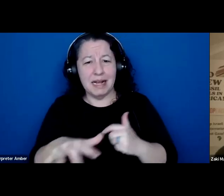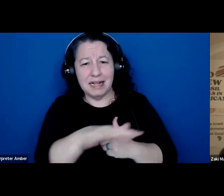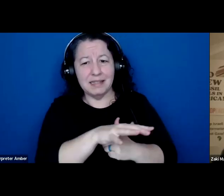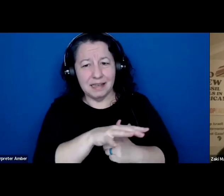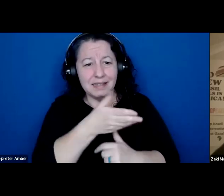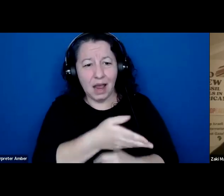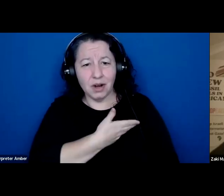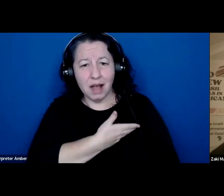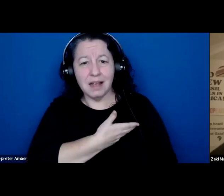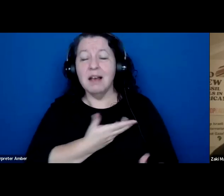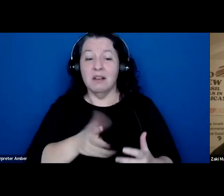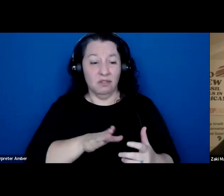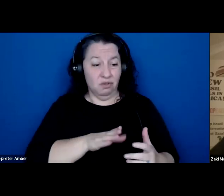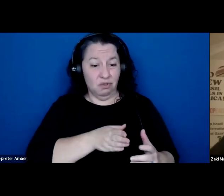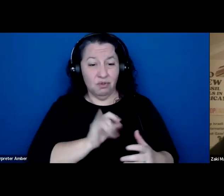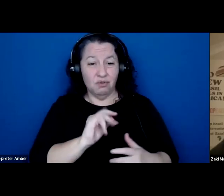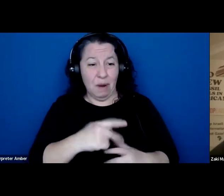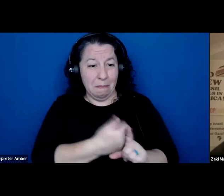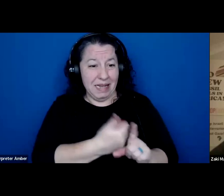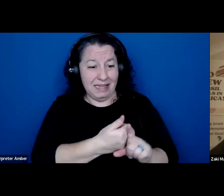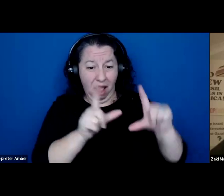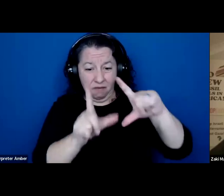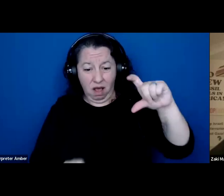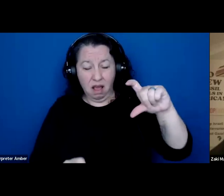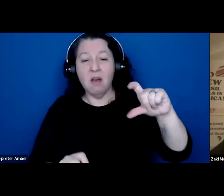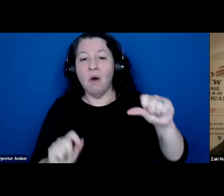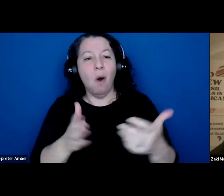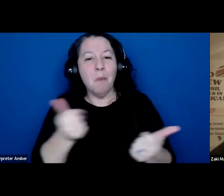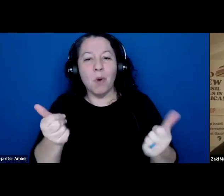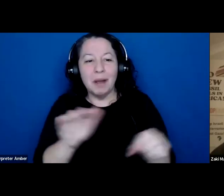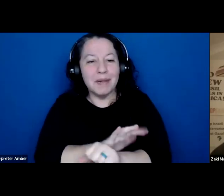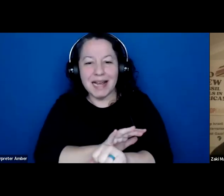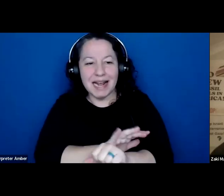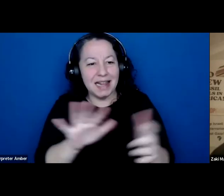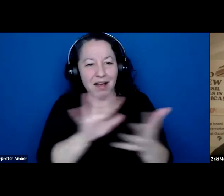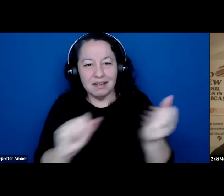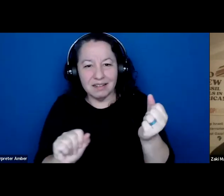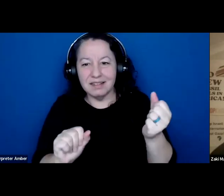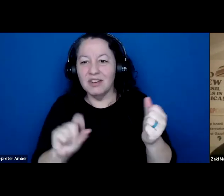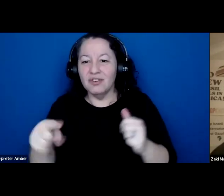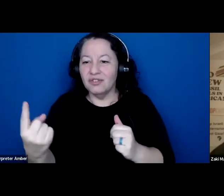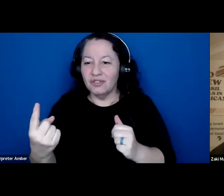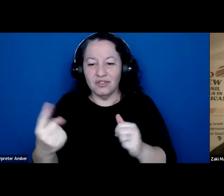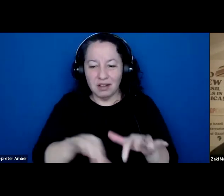almost entirely to a landscape of debris. Now, this, alongside the usage of chemical weapons